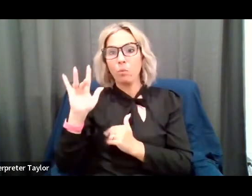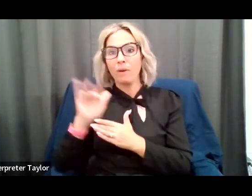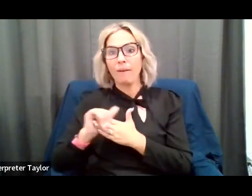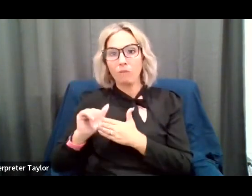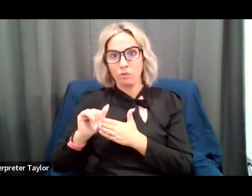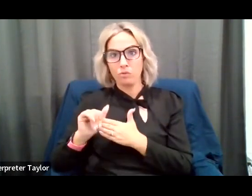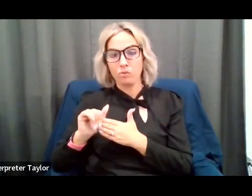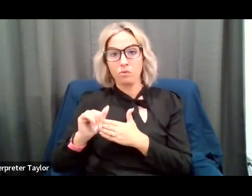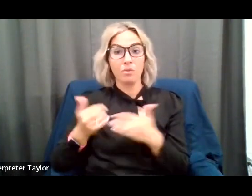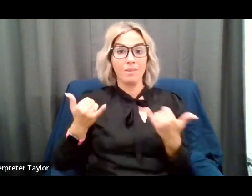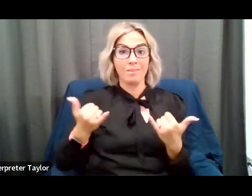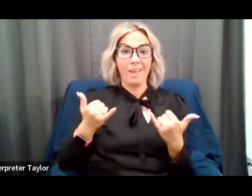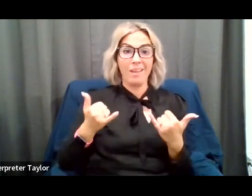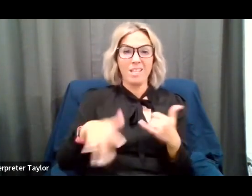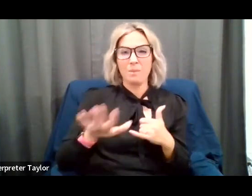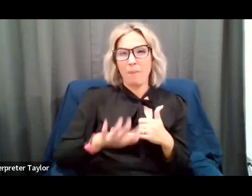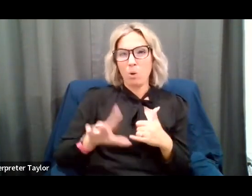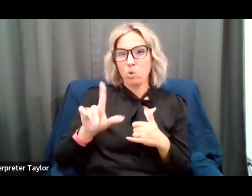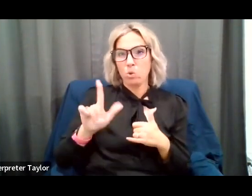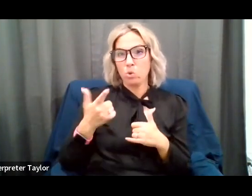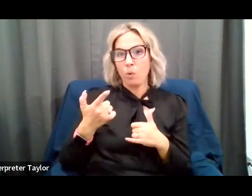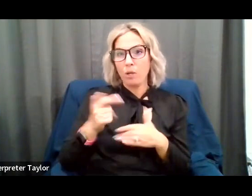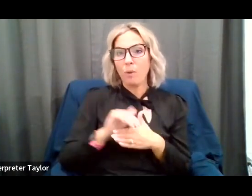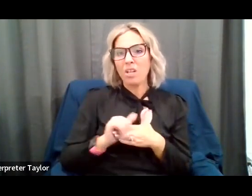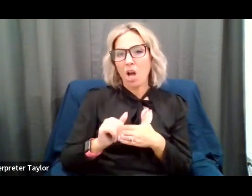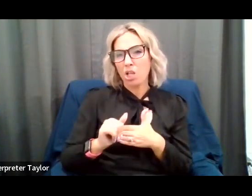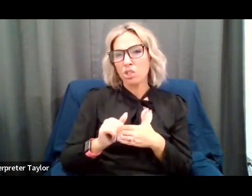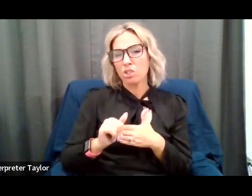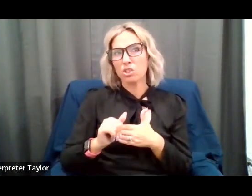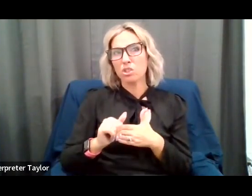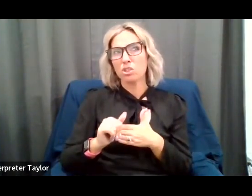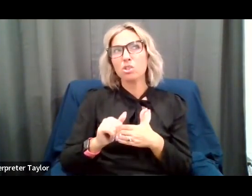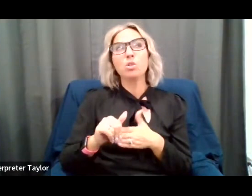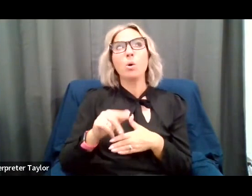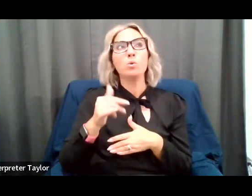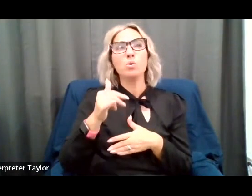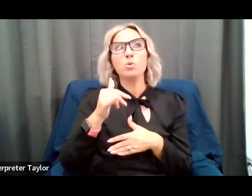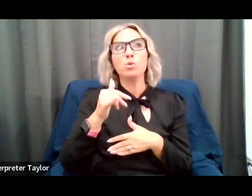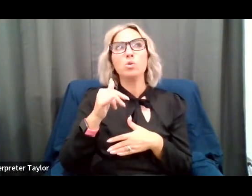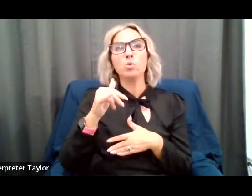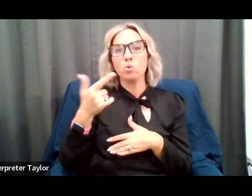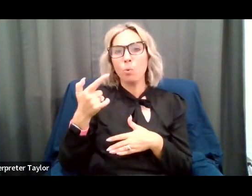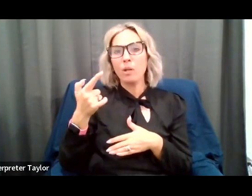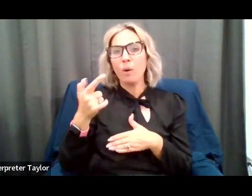This year, it's down to about $21 and I think 30, actually it's $0.22. So $21.22.